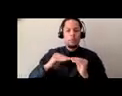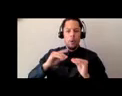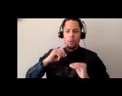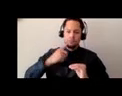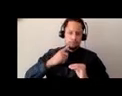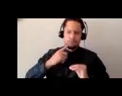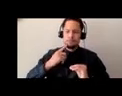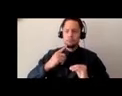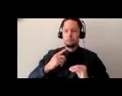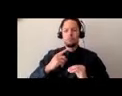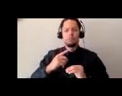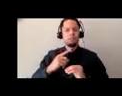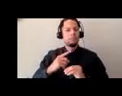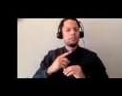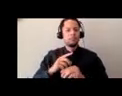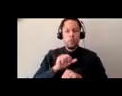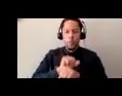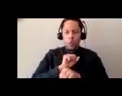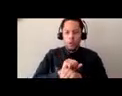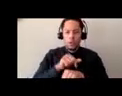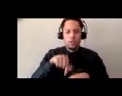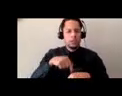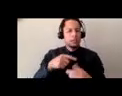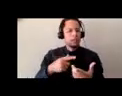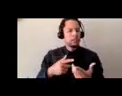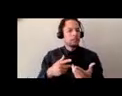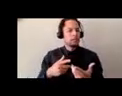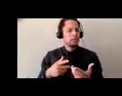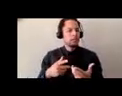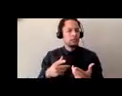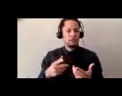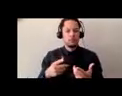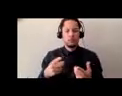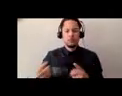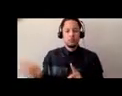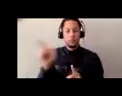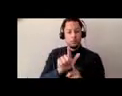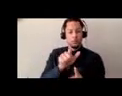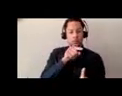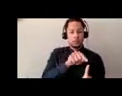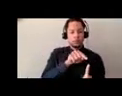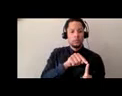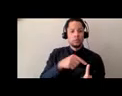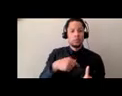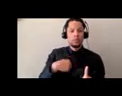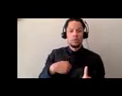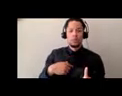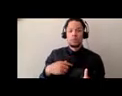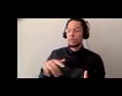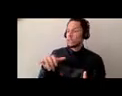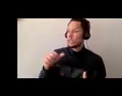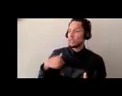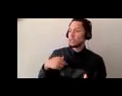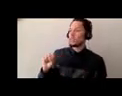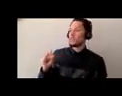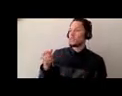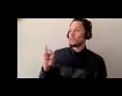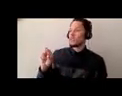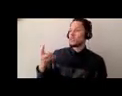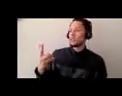Do either one of you want to speak to that? Yes, I'll start Sara, and then if you have additional comments. Sure.